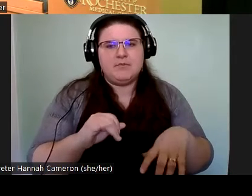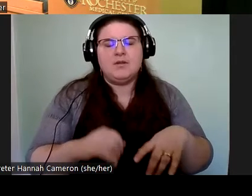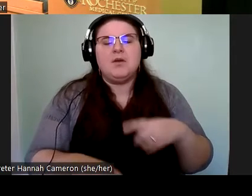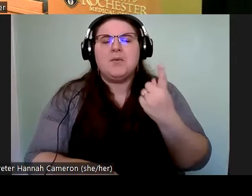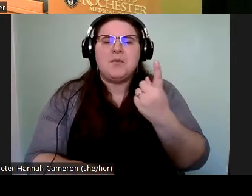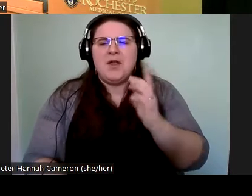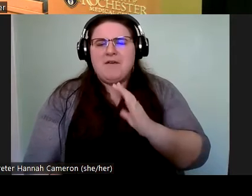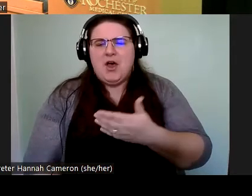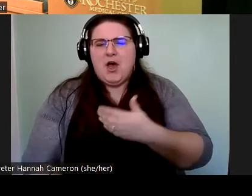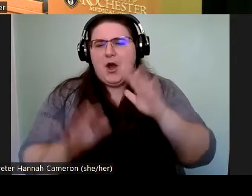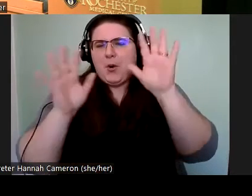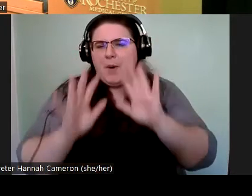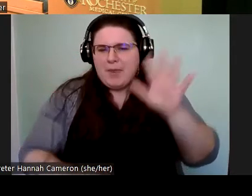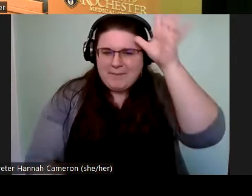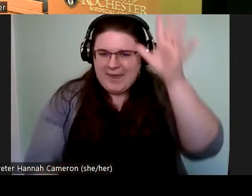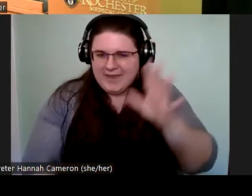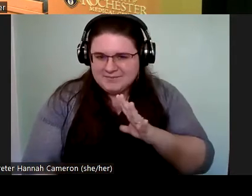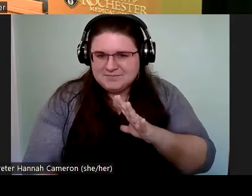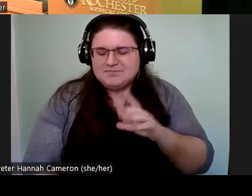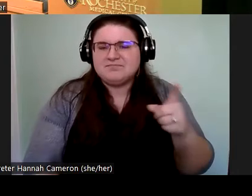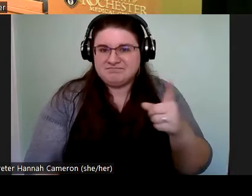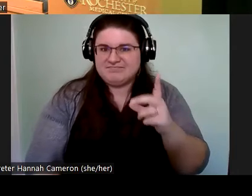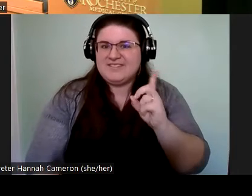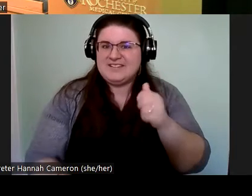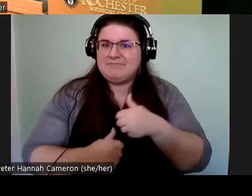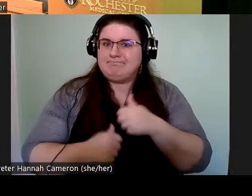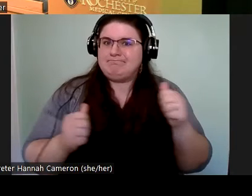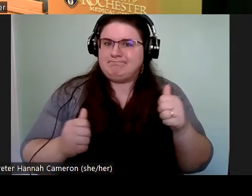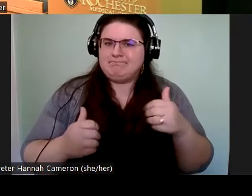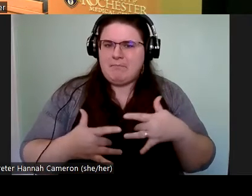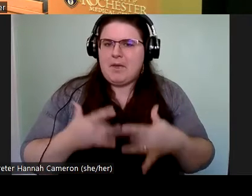um and actually came out saying he had bipolar disorder at the NAMI Walk many years ago his